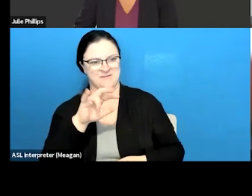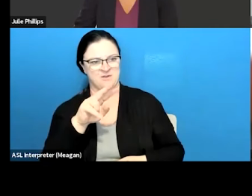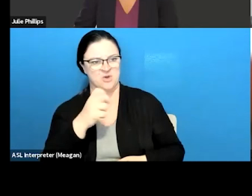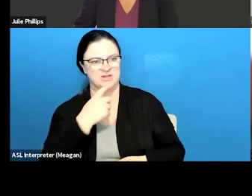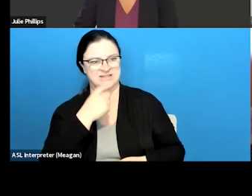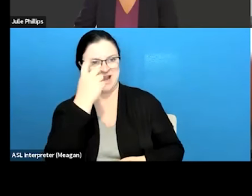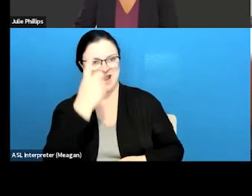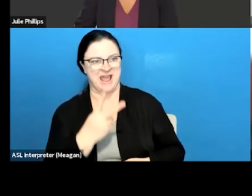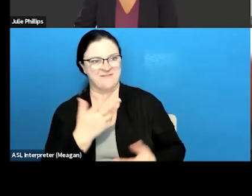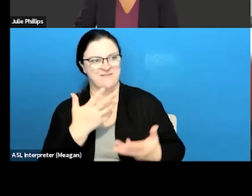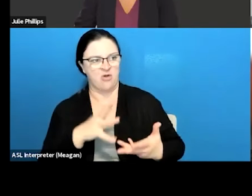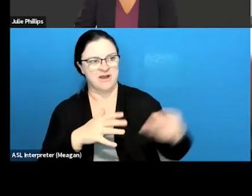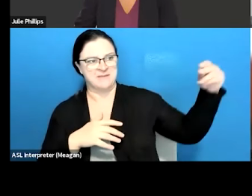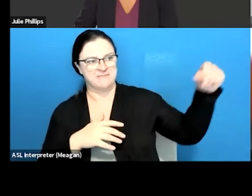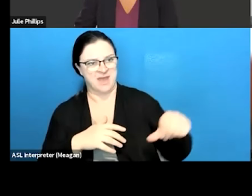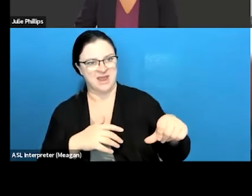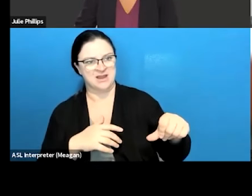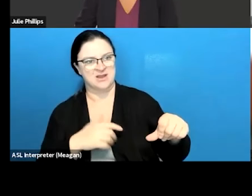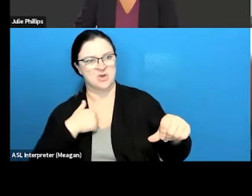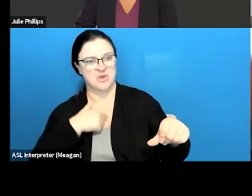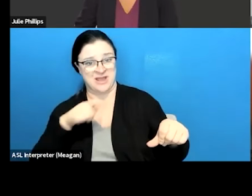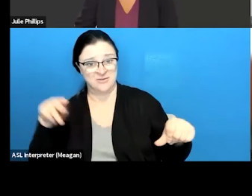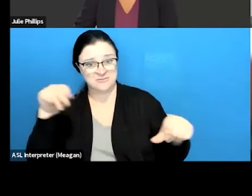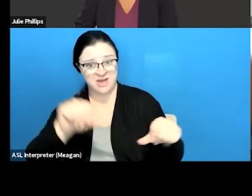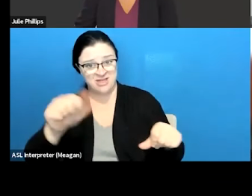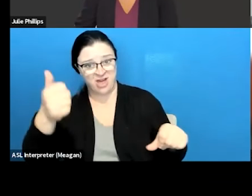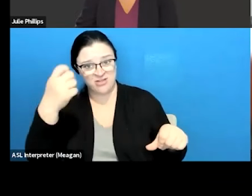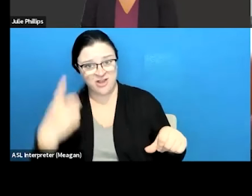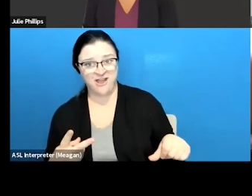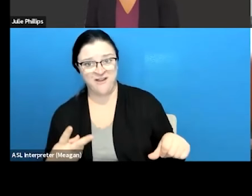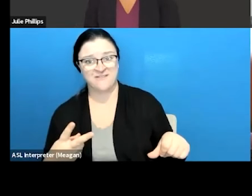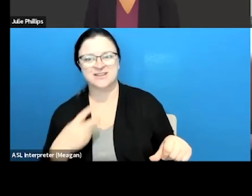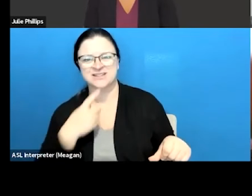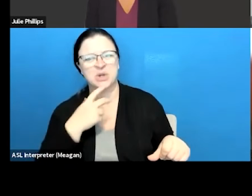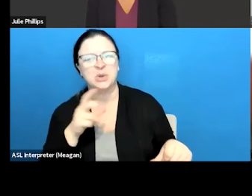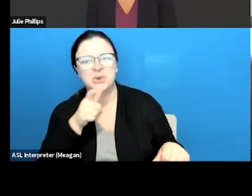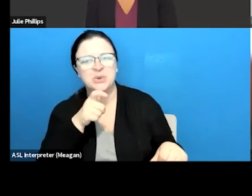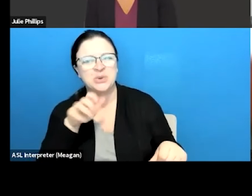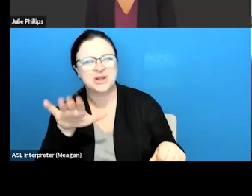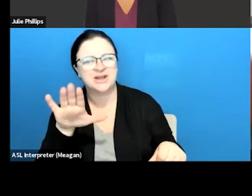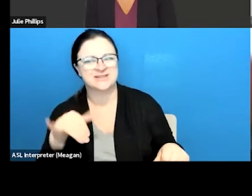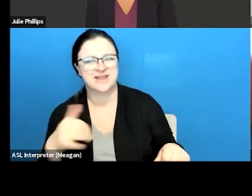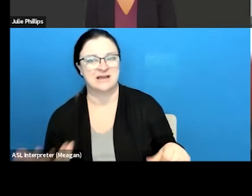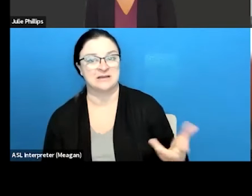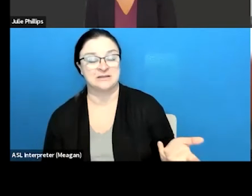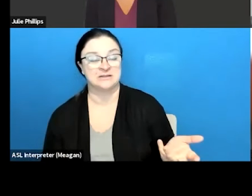by University Health, we need to pay the other half. And they're like, "Who does that?" They just really struggled with that.